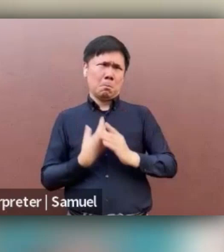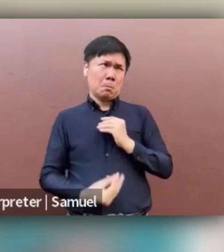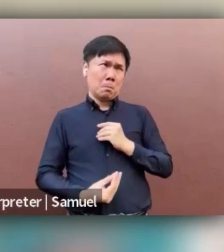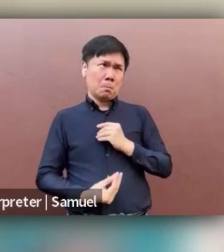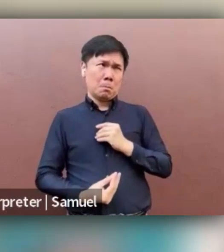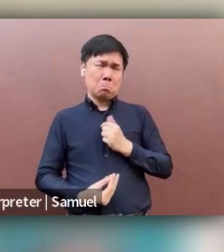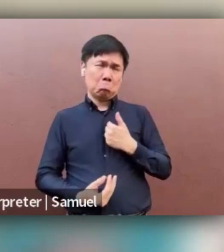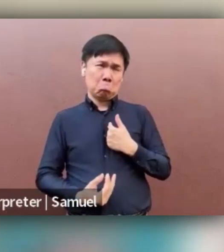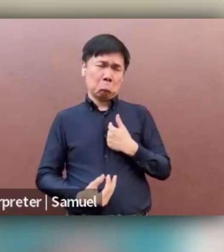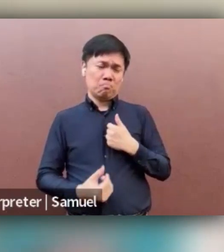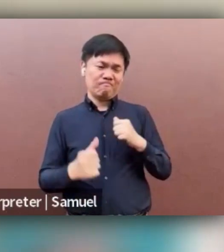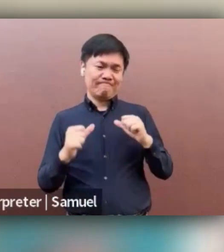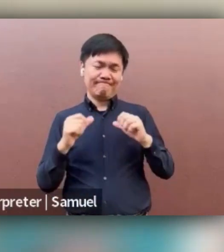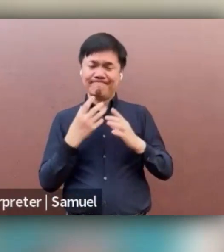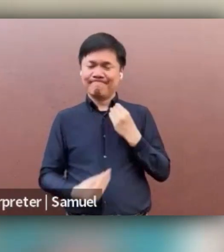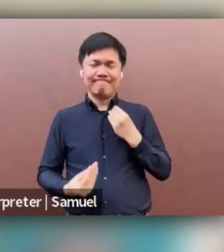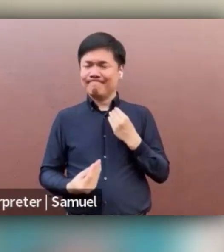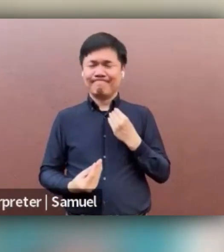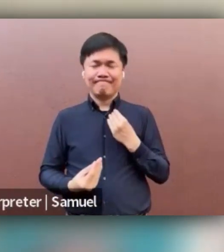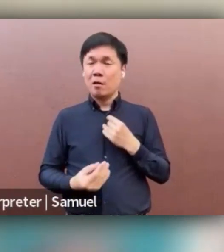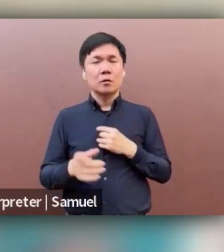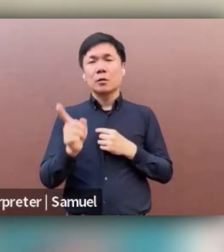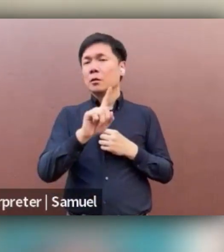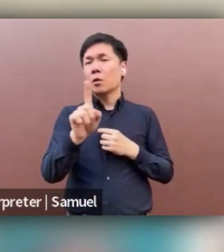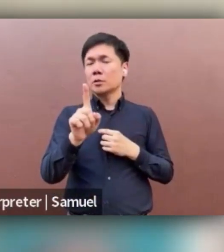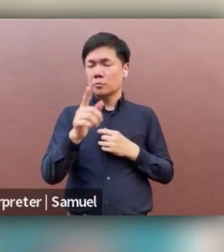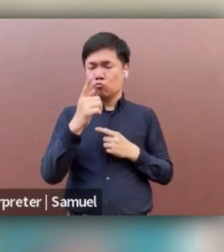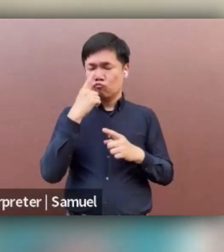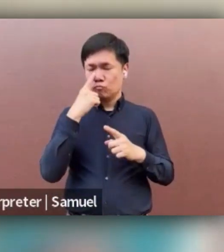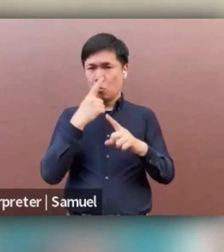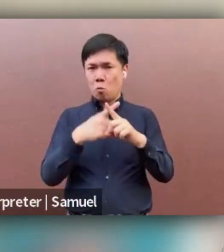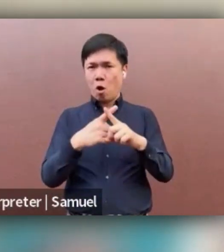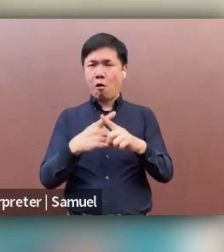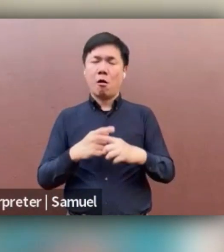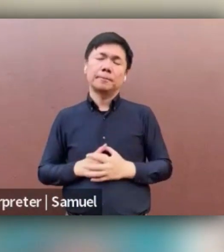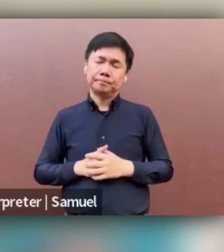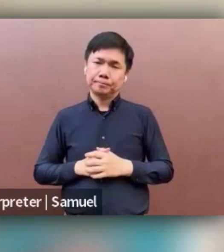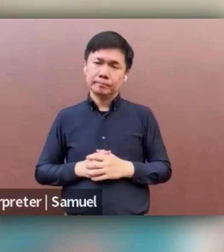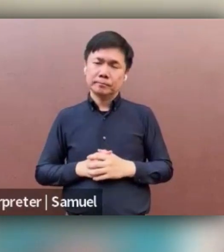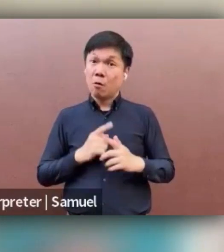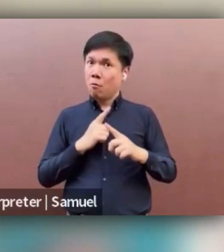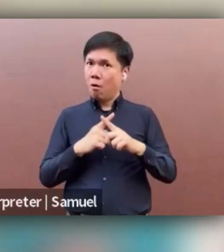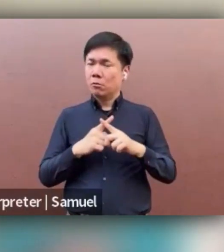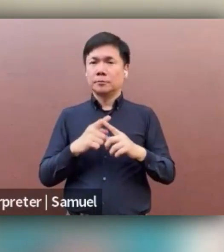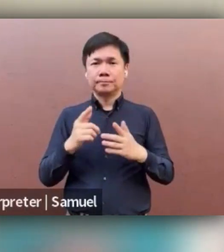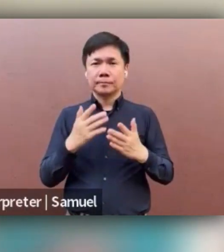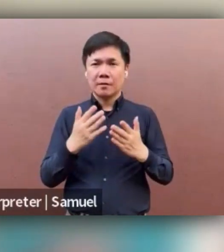feels that it's left out. Or no one feels like, oh, I'm being excluded. And that is the wrong thing to feel.